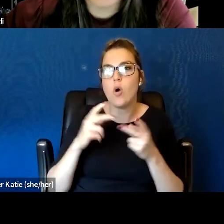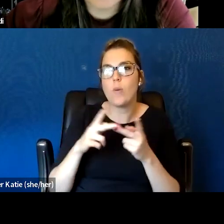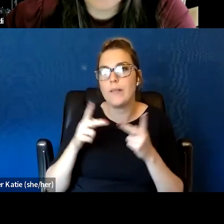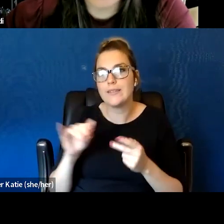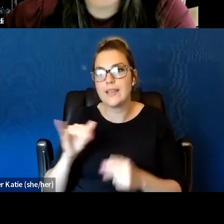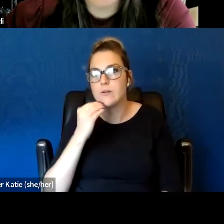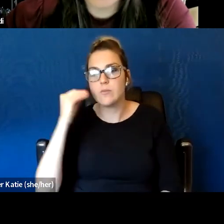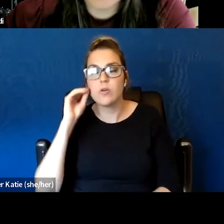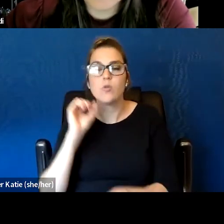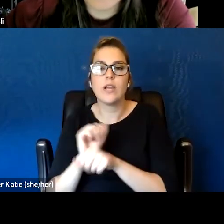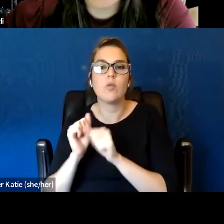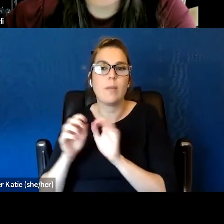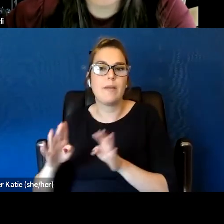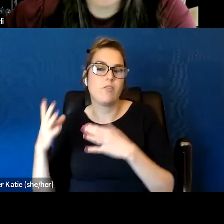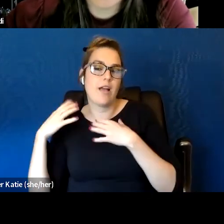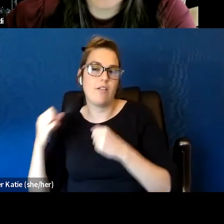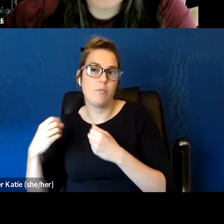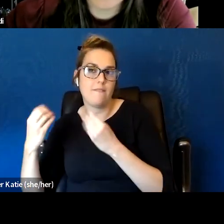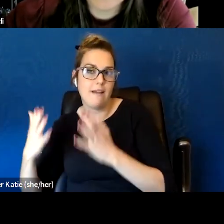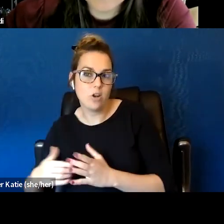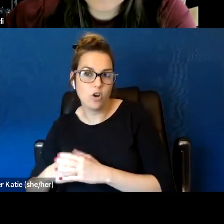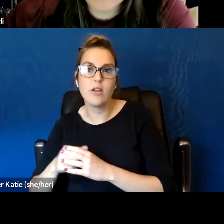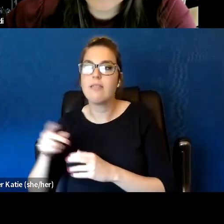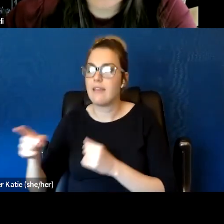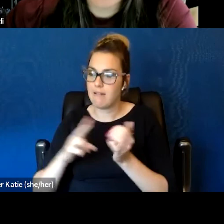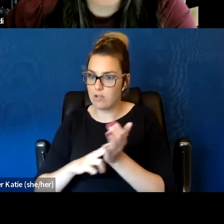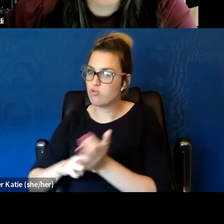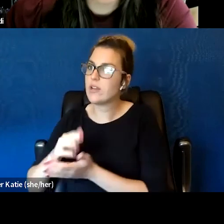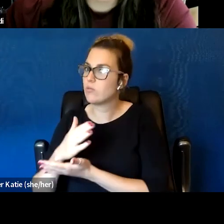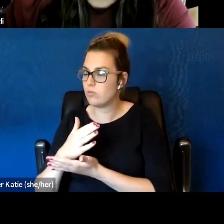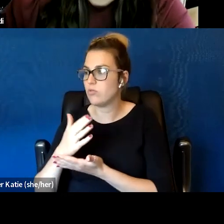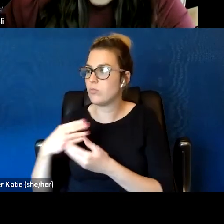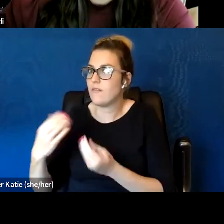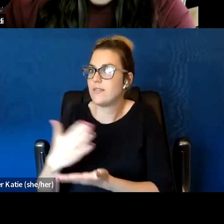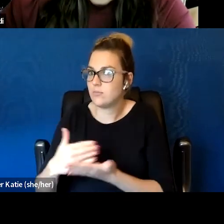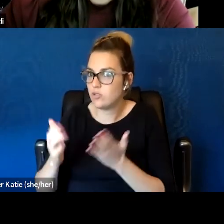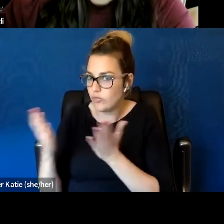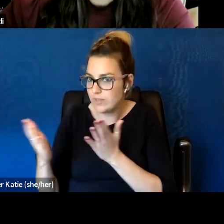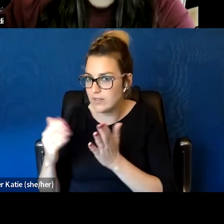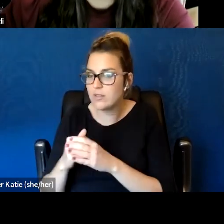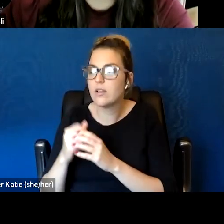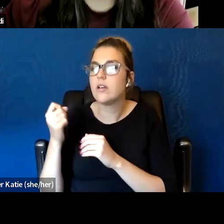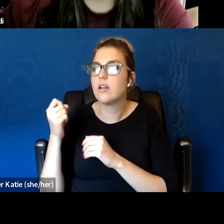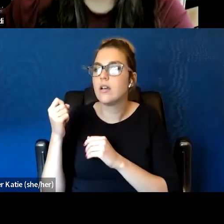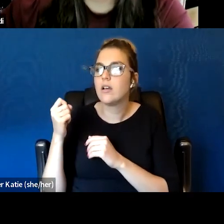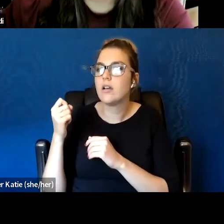they contract to do the supportive services. They do have an idea that, you know, everybody has to participate in the services